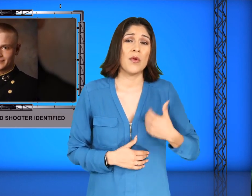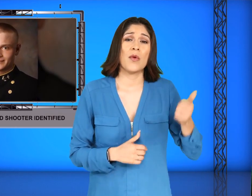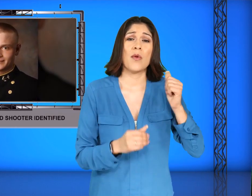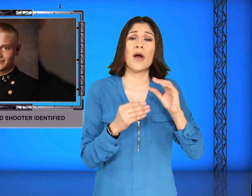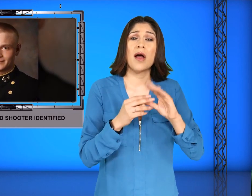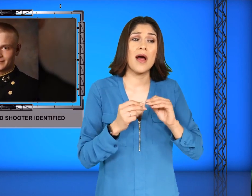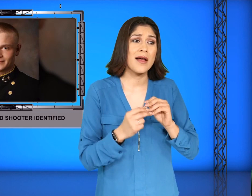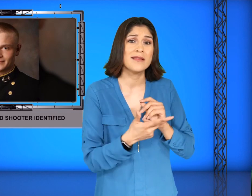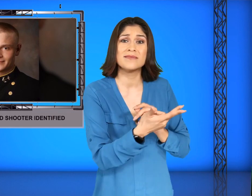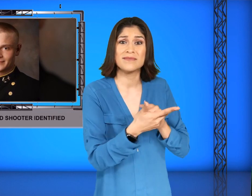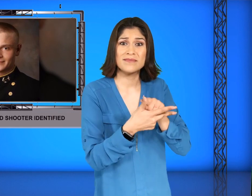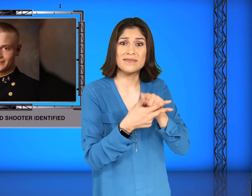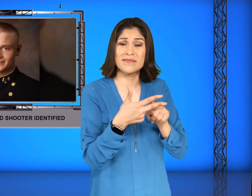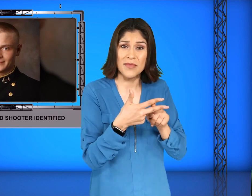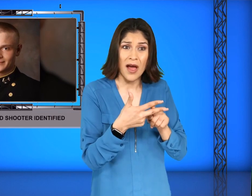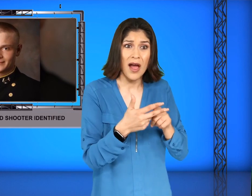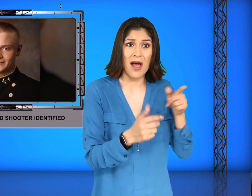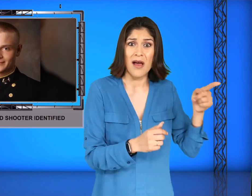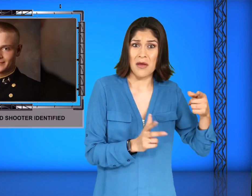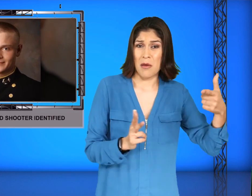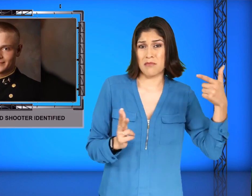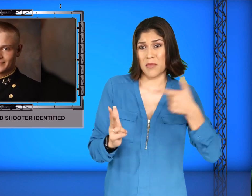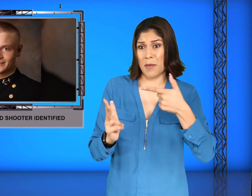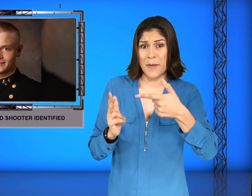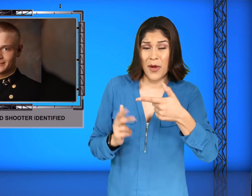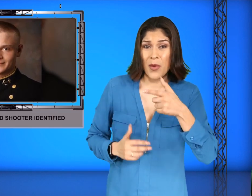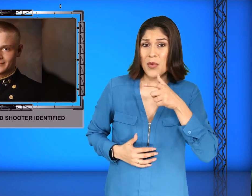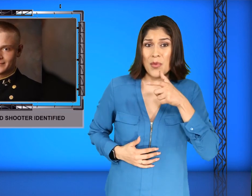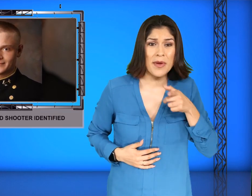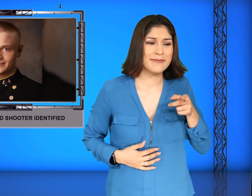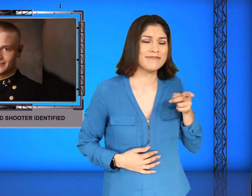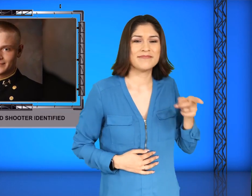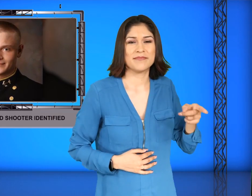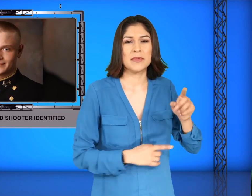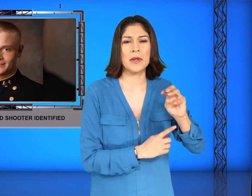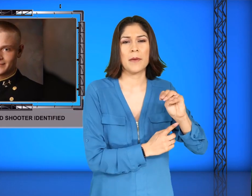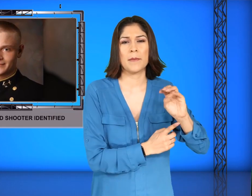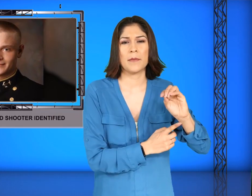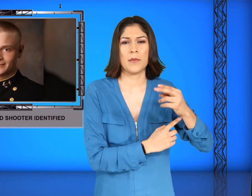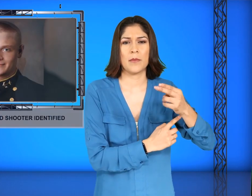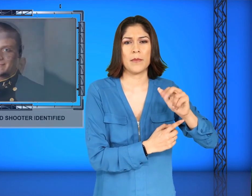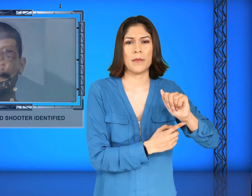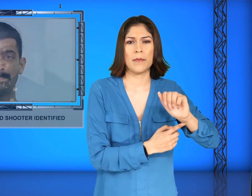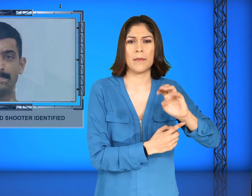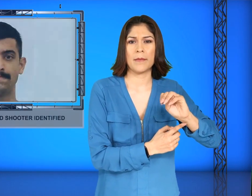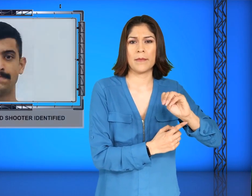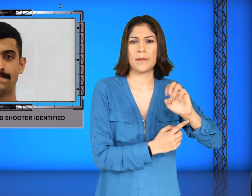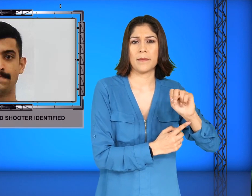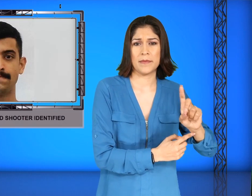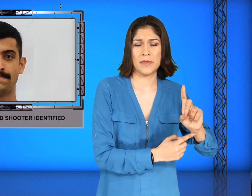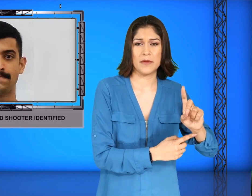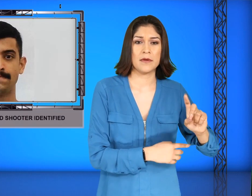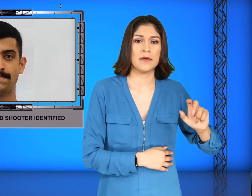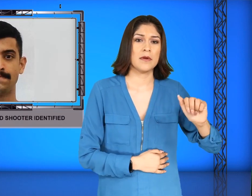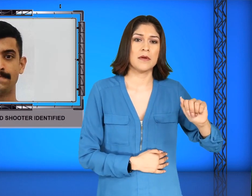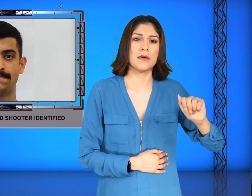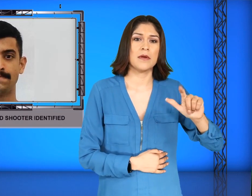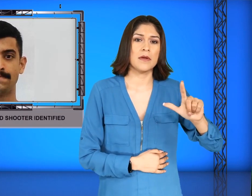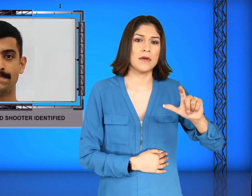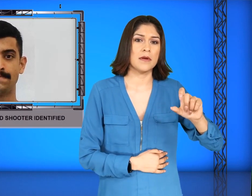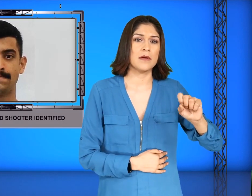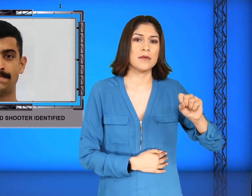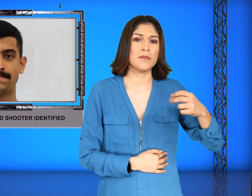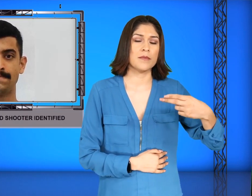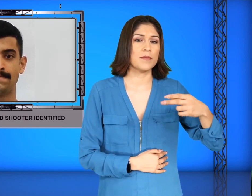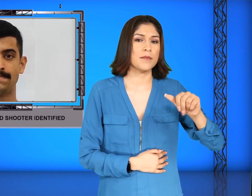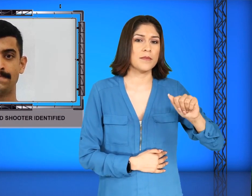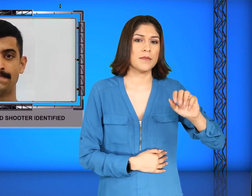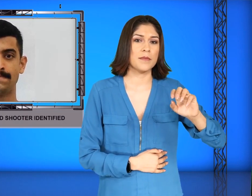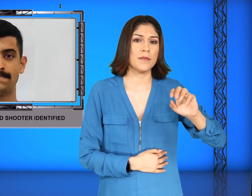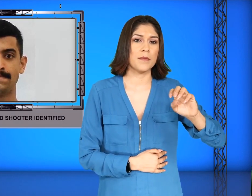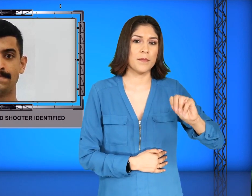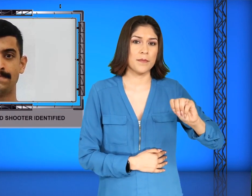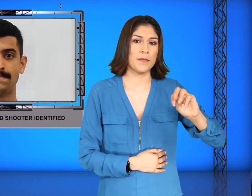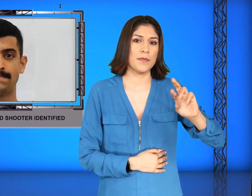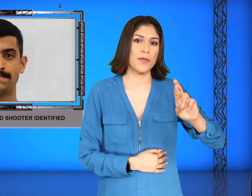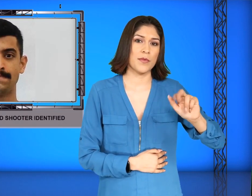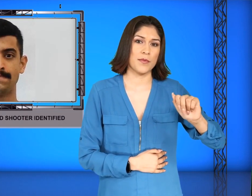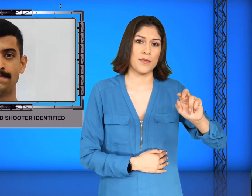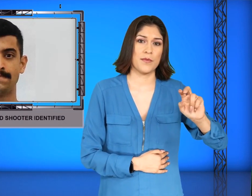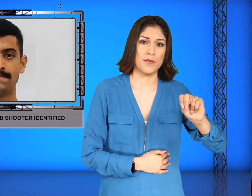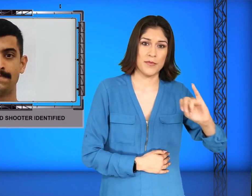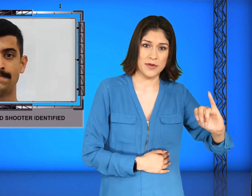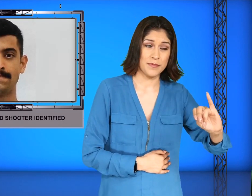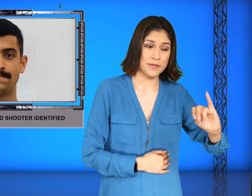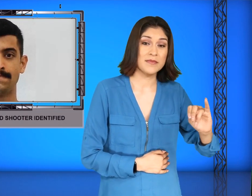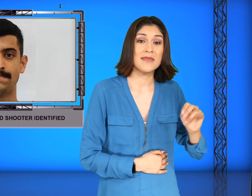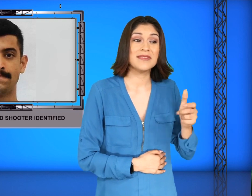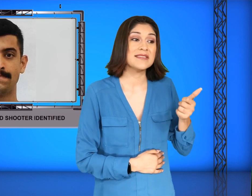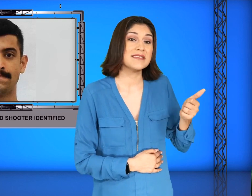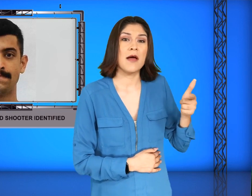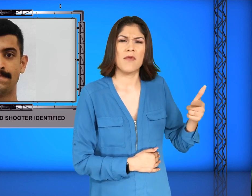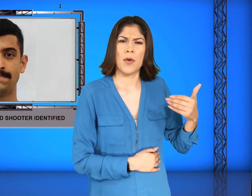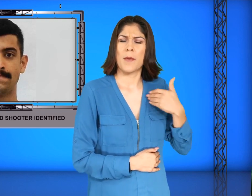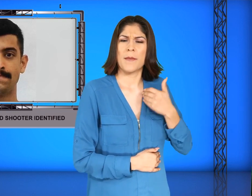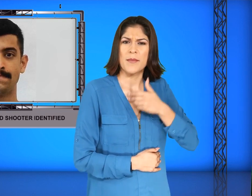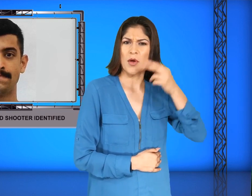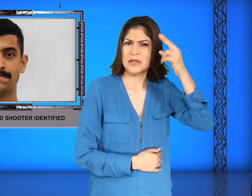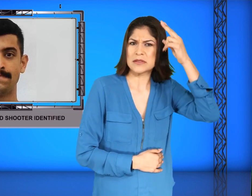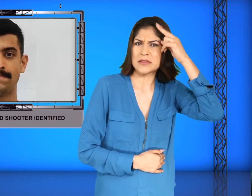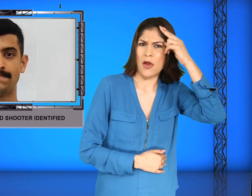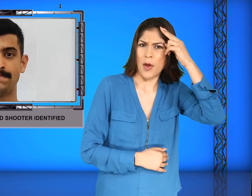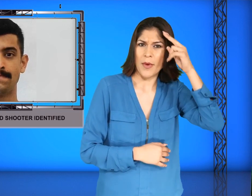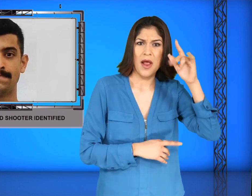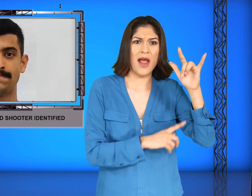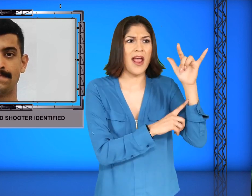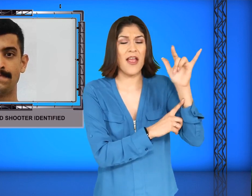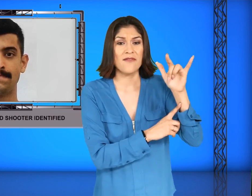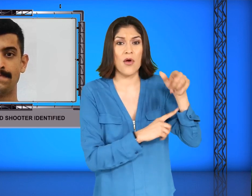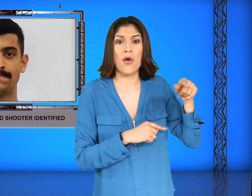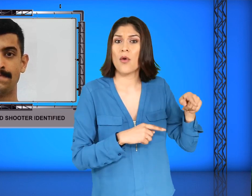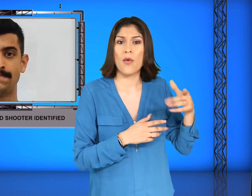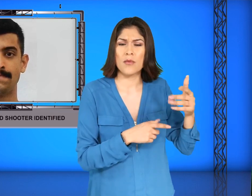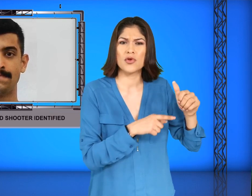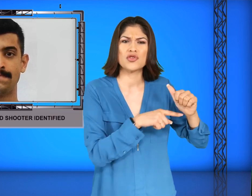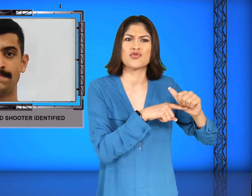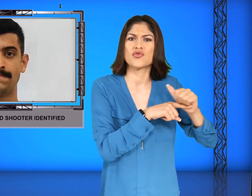Authorities say they were gunned down by Mohammed AlShamrani, a member of the Saudi Arabia Air Force.